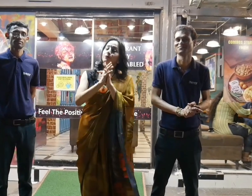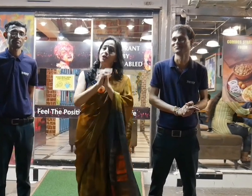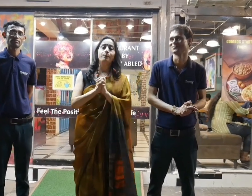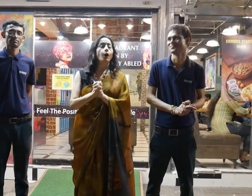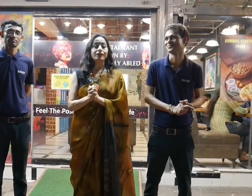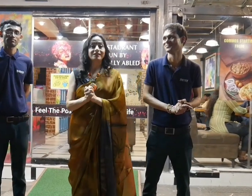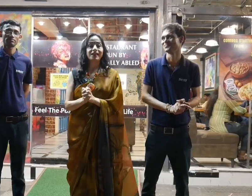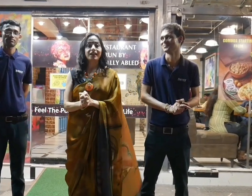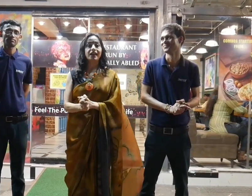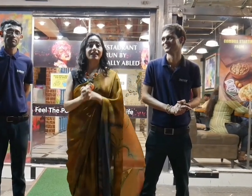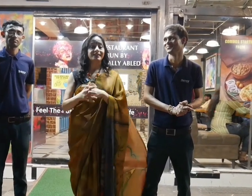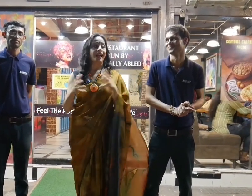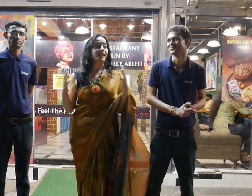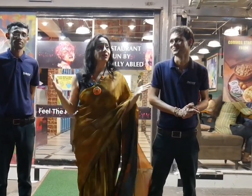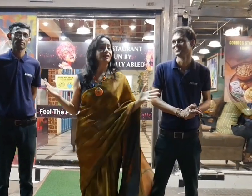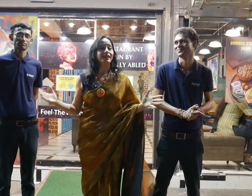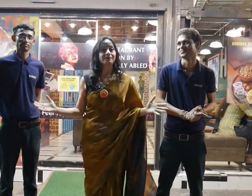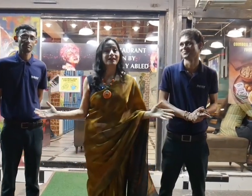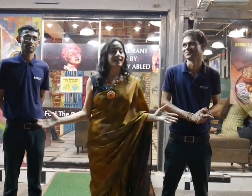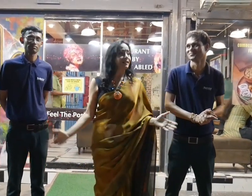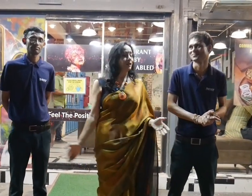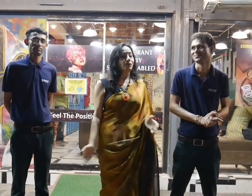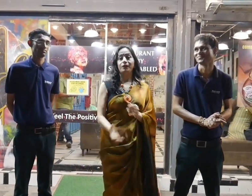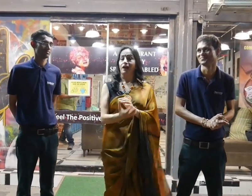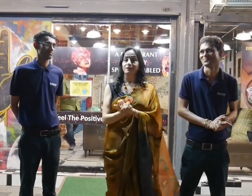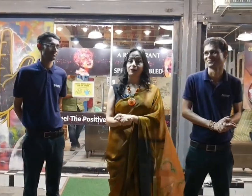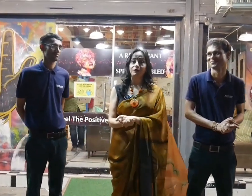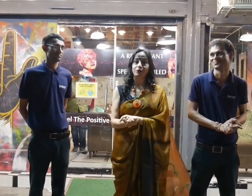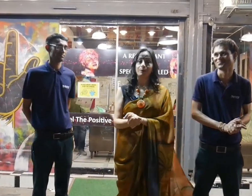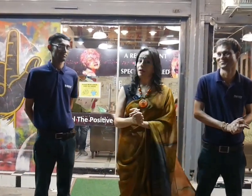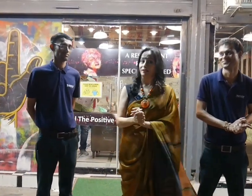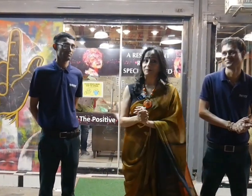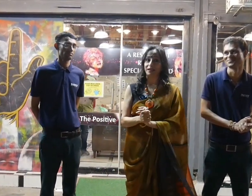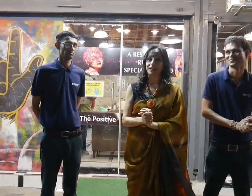I liked the enthusiasm with which these people participated in my video